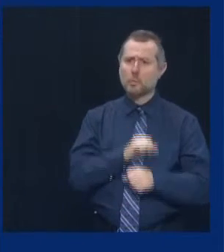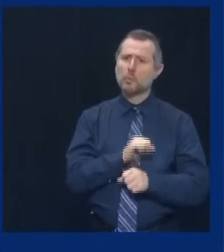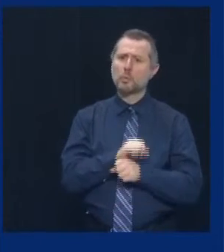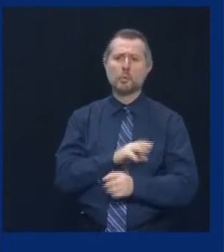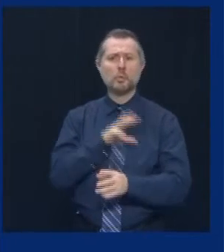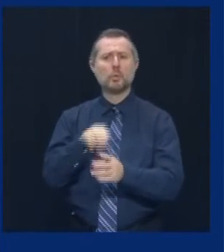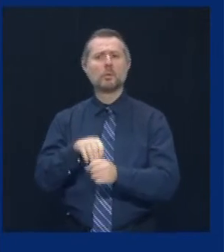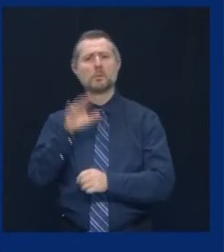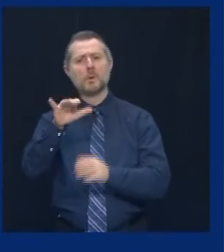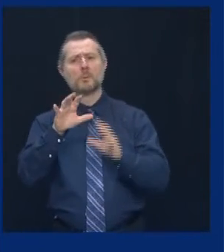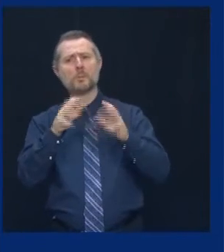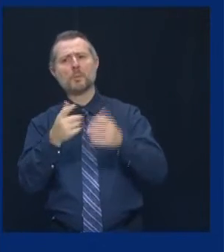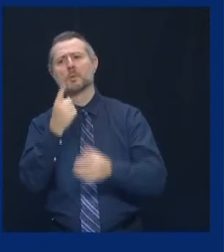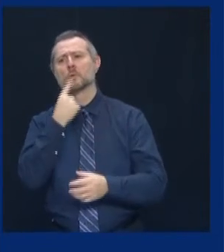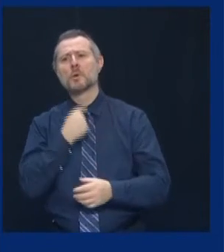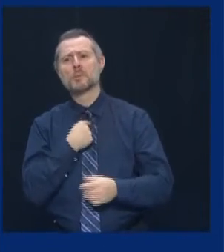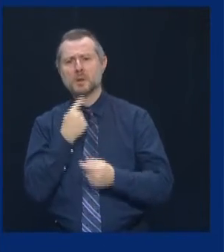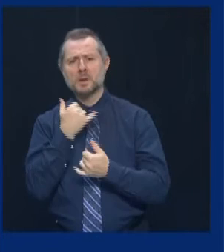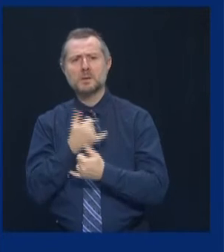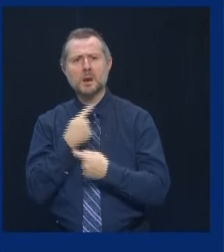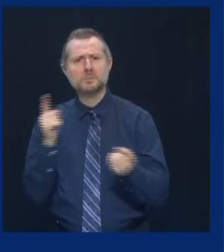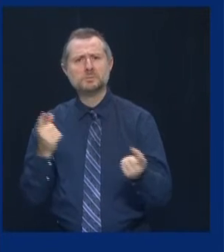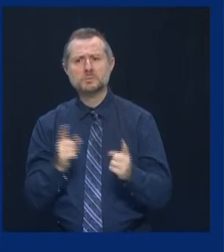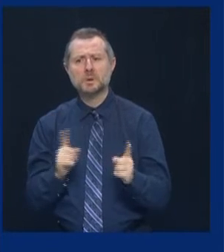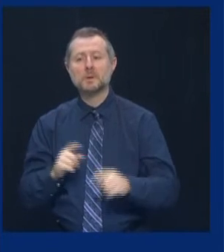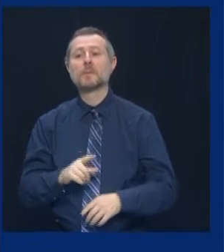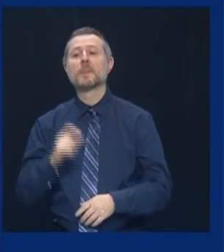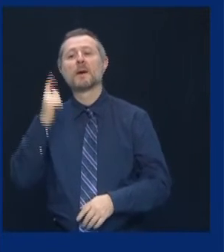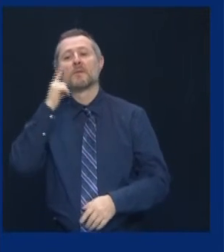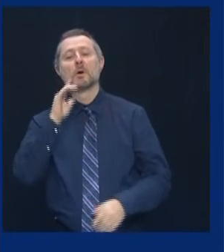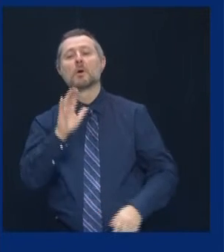THE FACILITY, THEY THEMSELVES